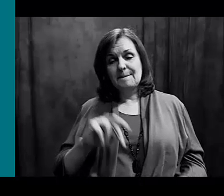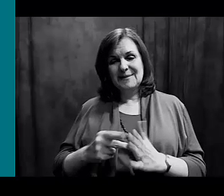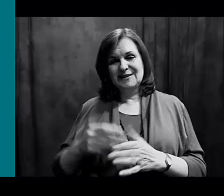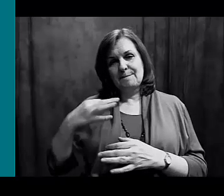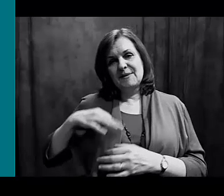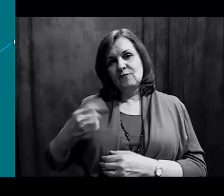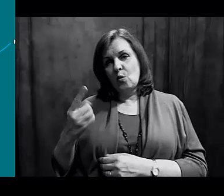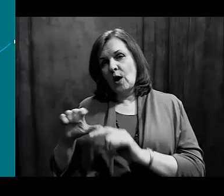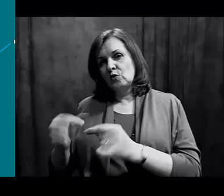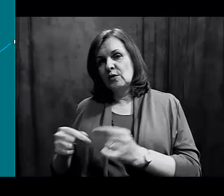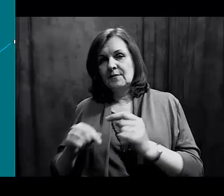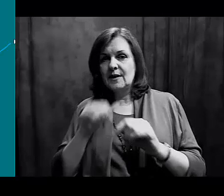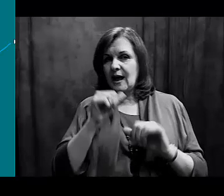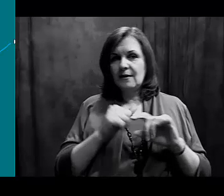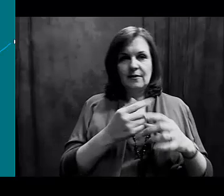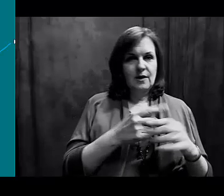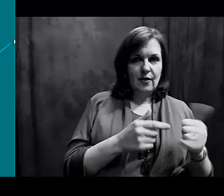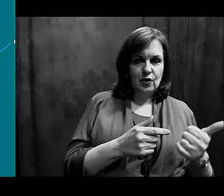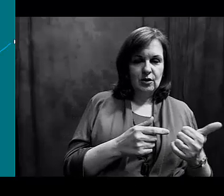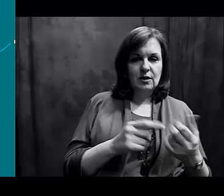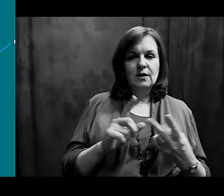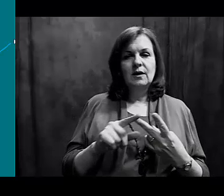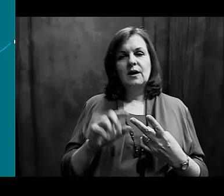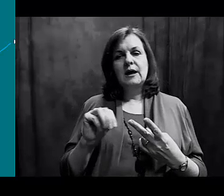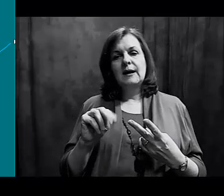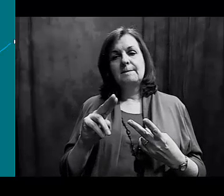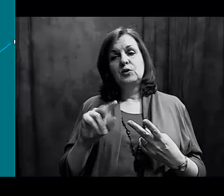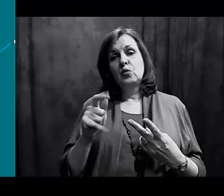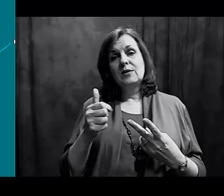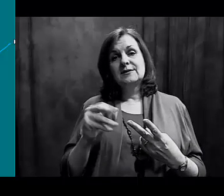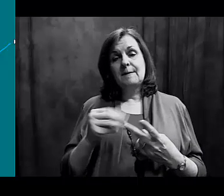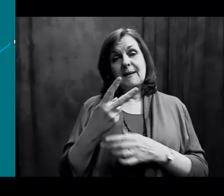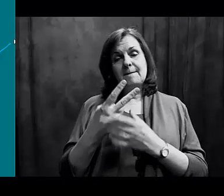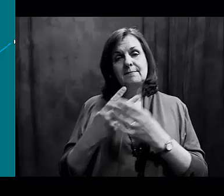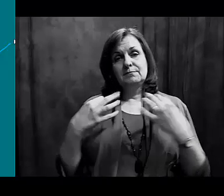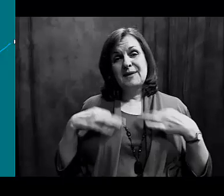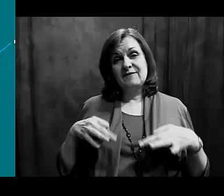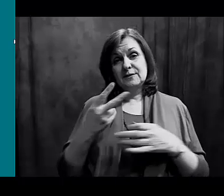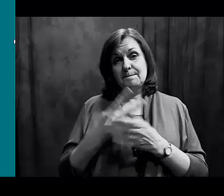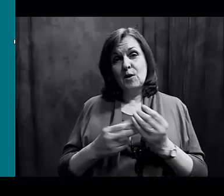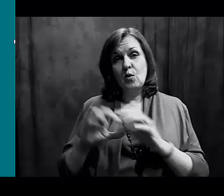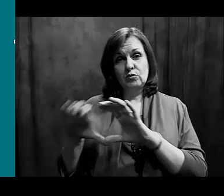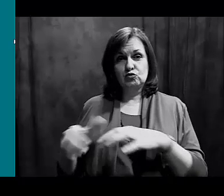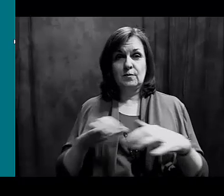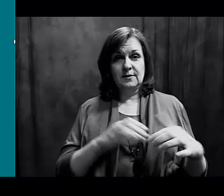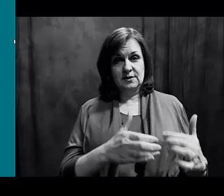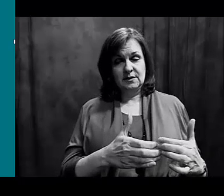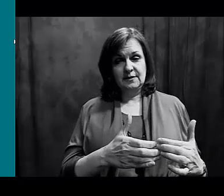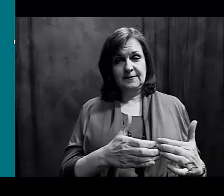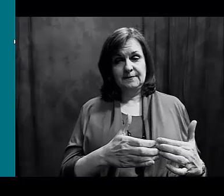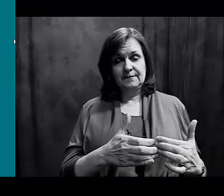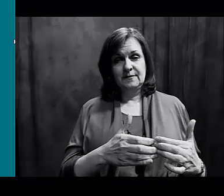Mutualism - benefiting both we've talked about those a lot before so in the grand scheme of things